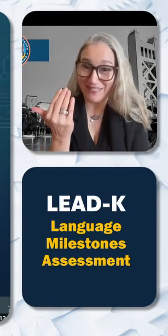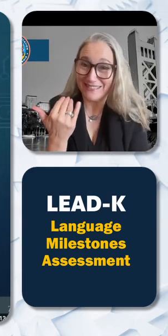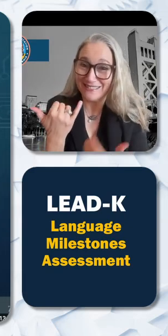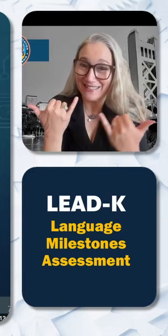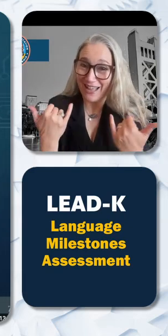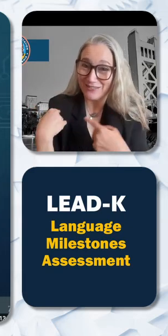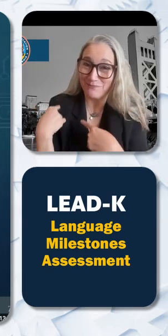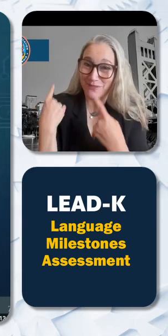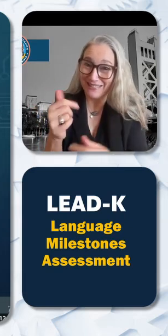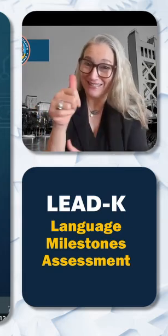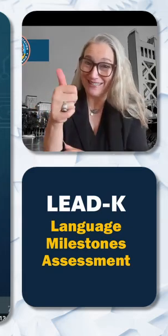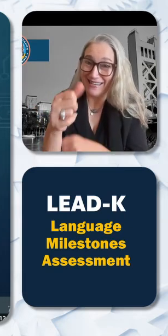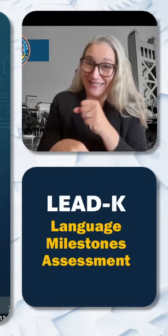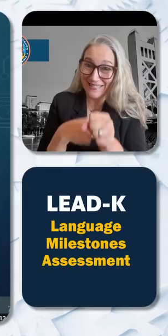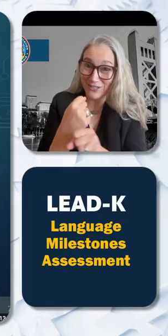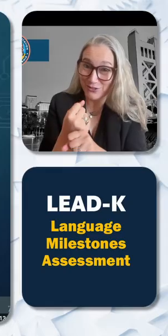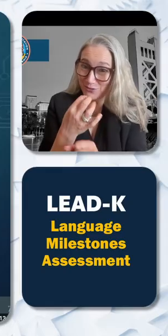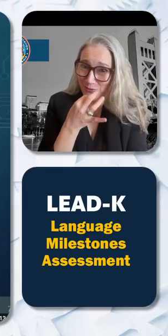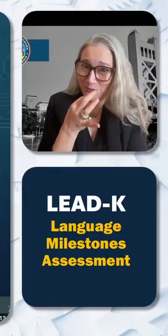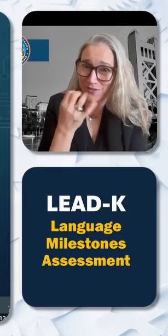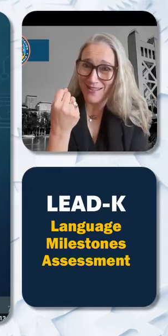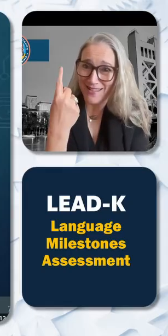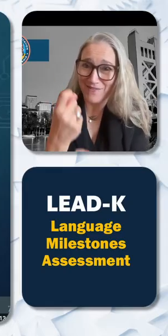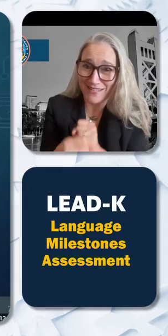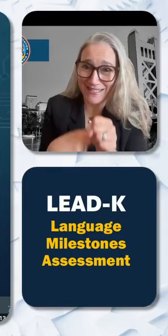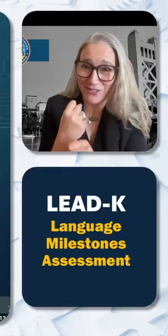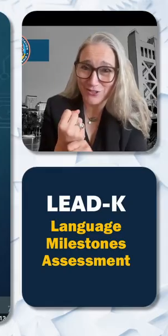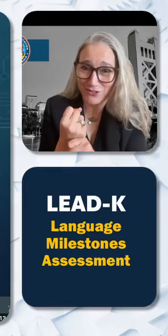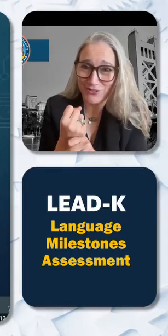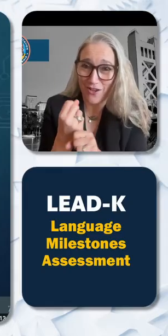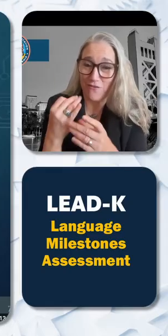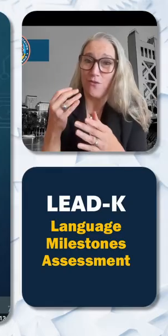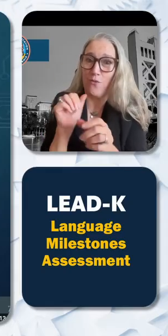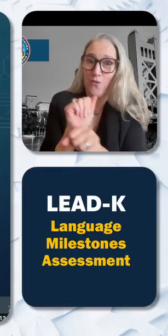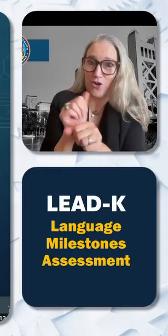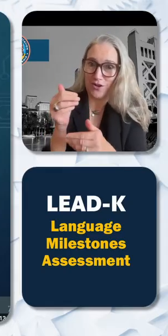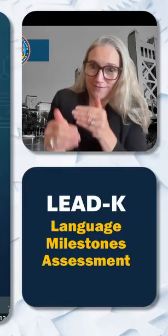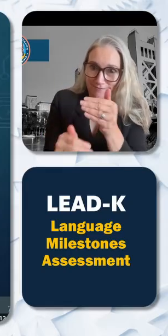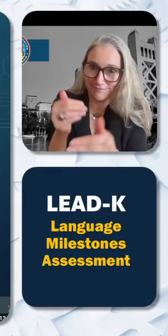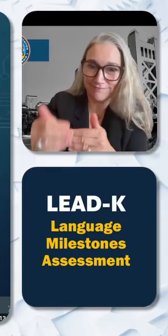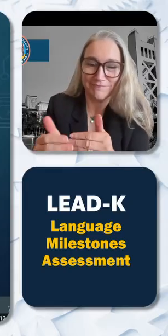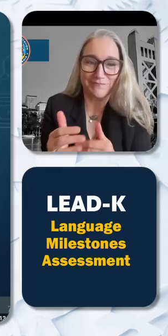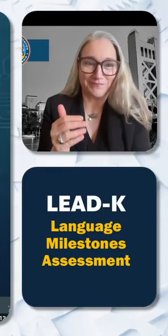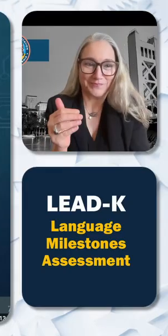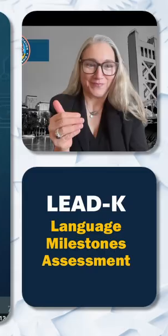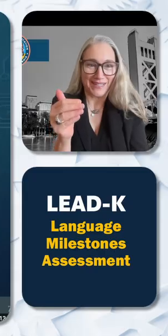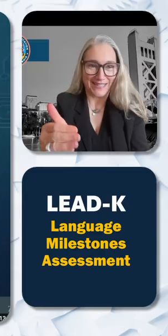This was passed in the year 2015, so it has been a total of 10 years, coming on 11 years.